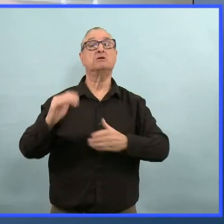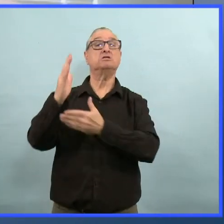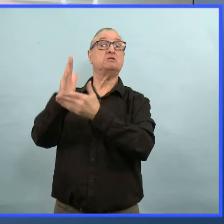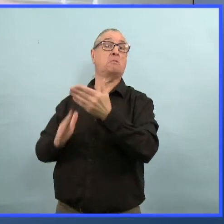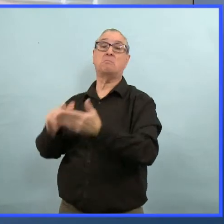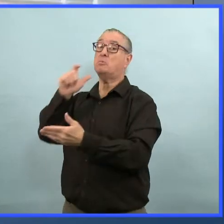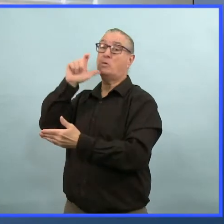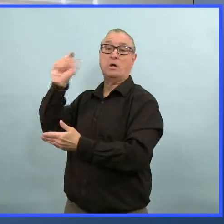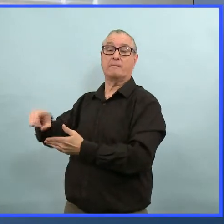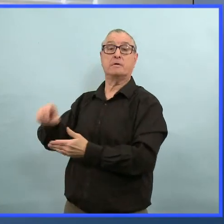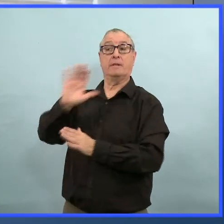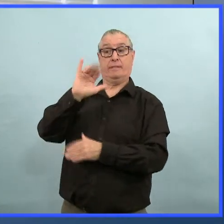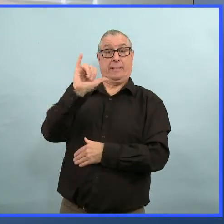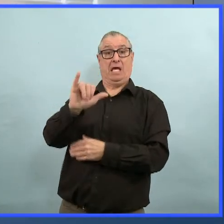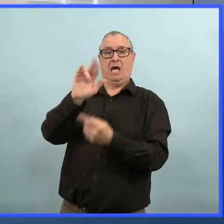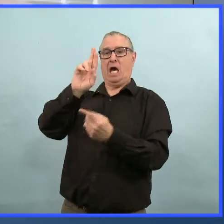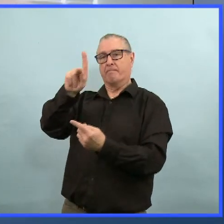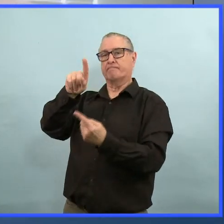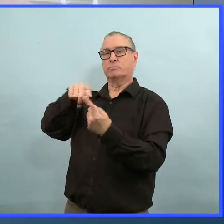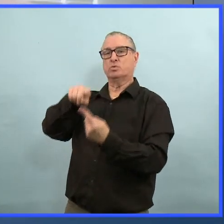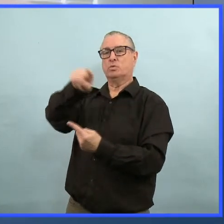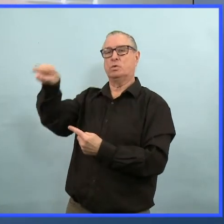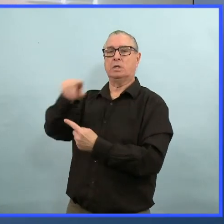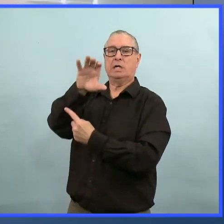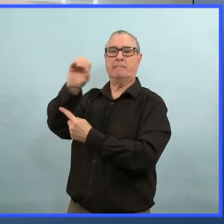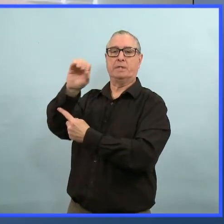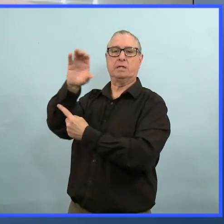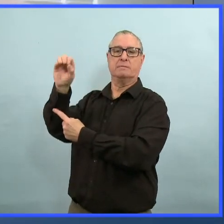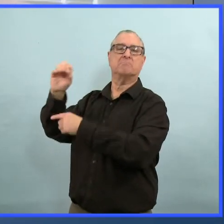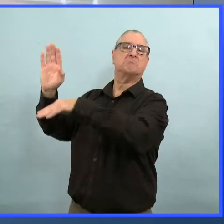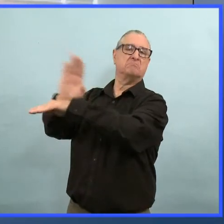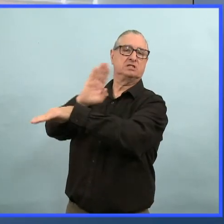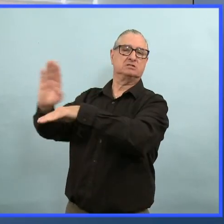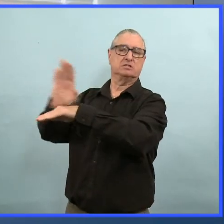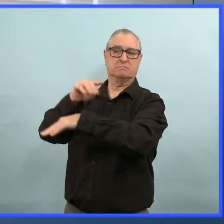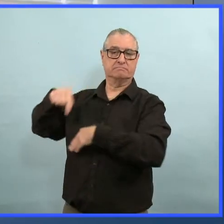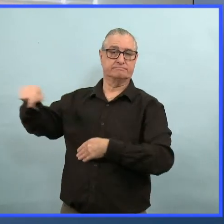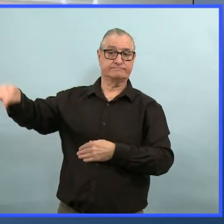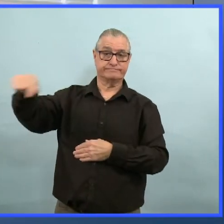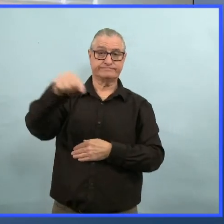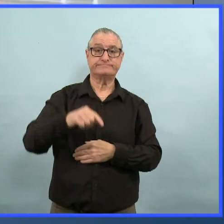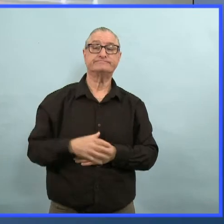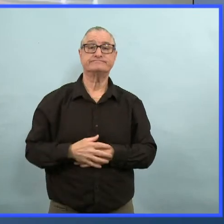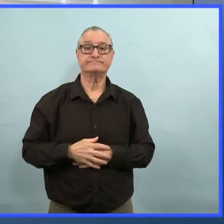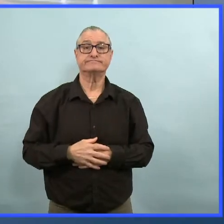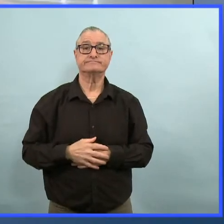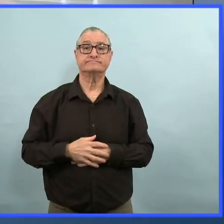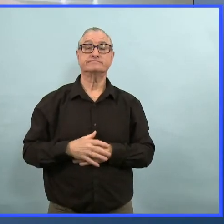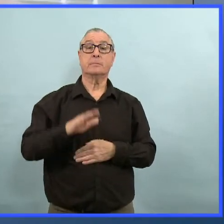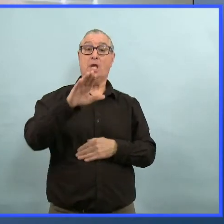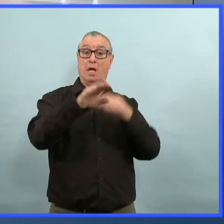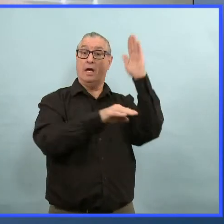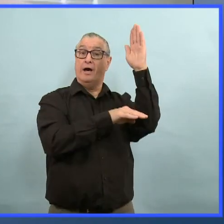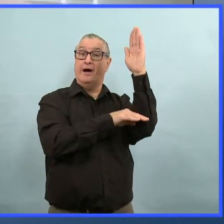as manitoba's plan to continue removing restrictions goes forward we'll be removing that requirement for proof of vaccination